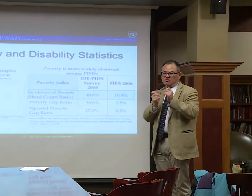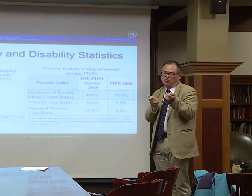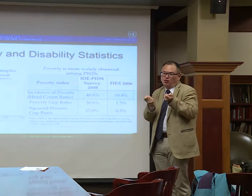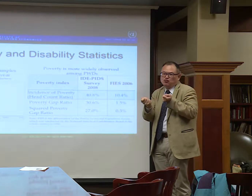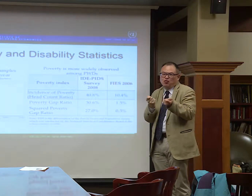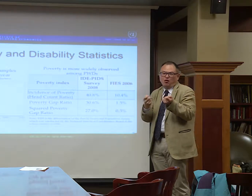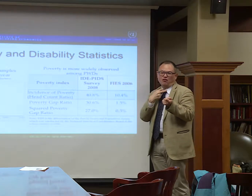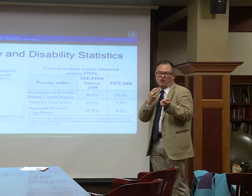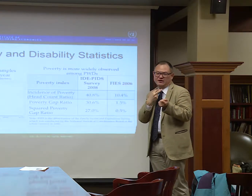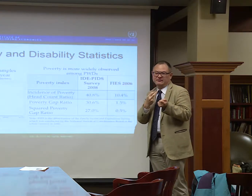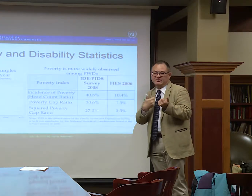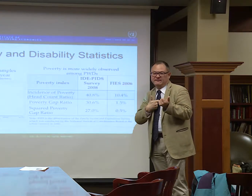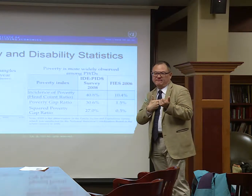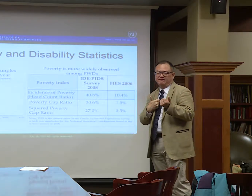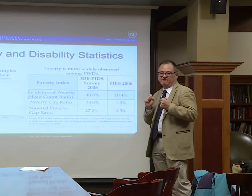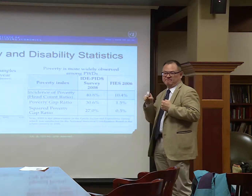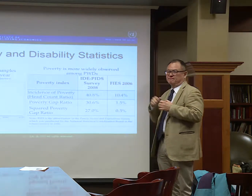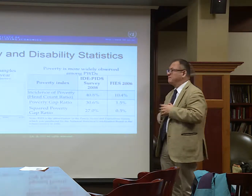over that process yourself.